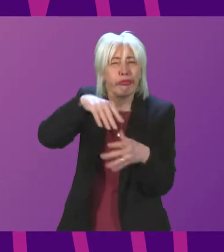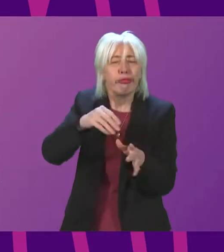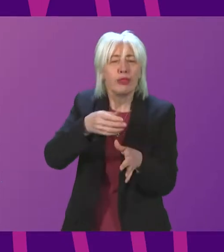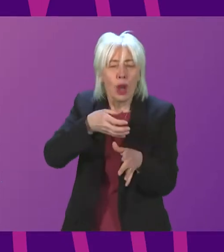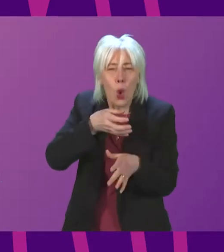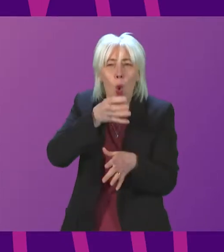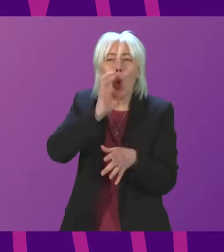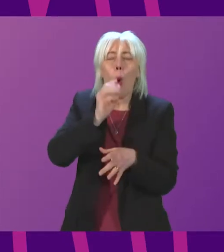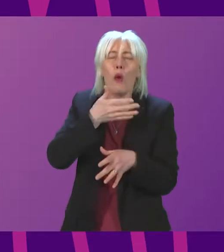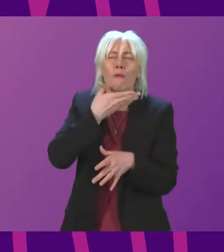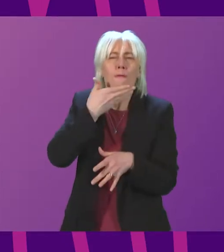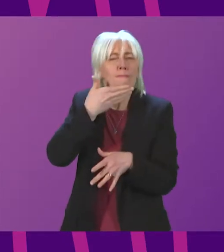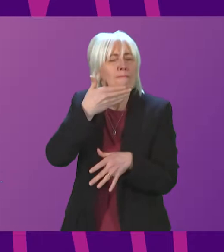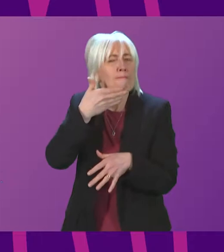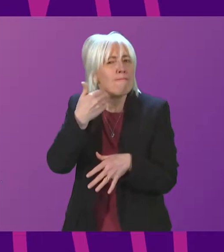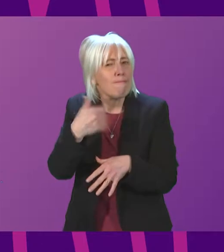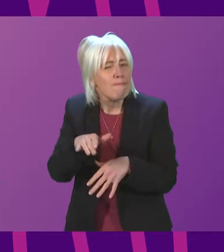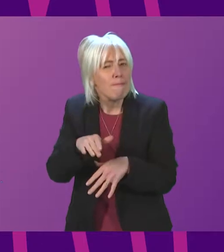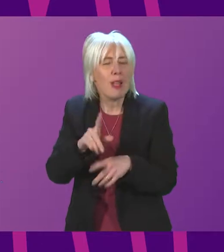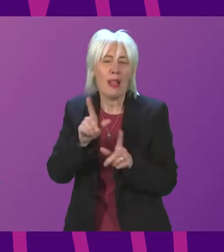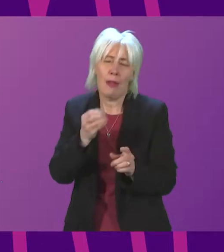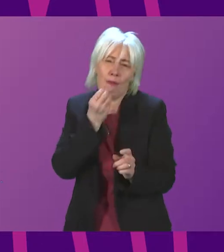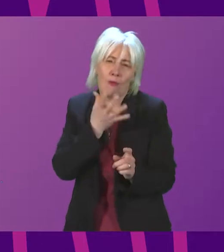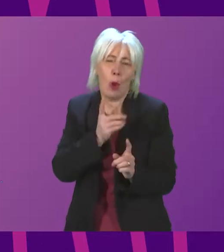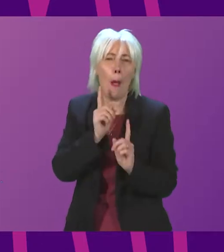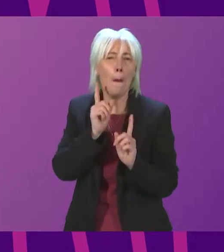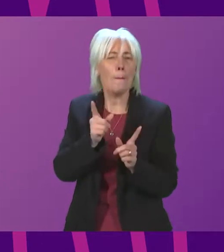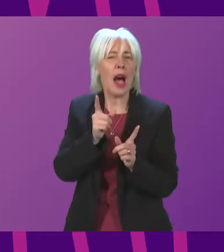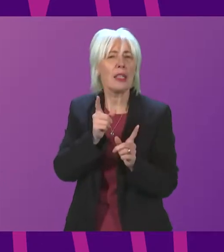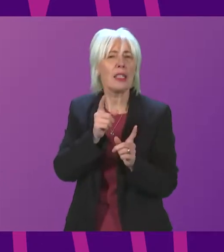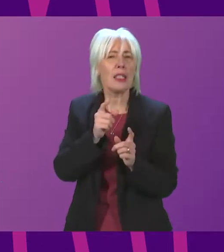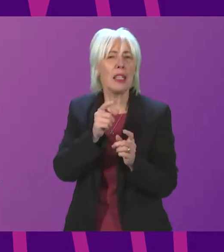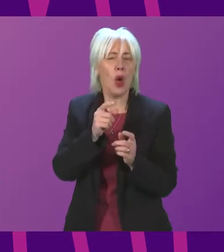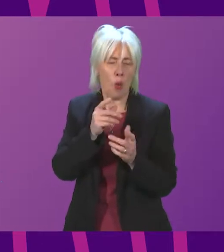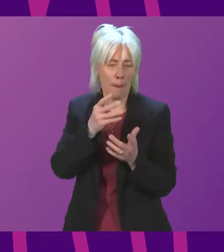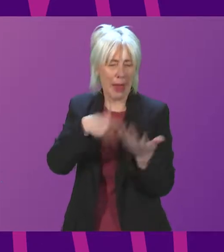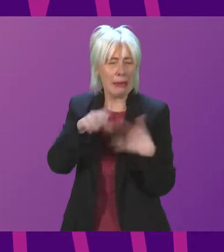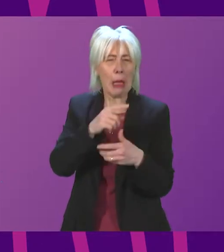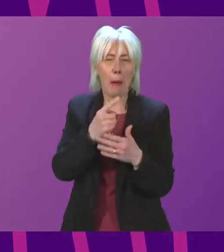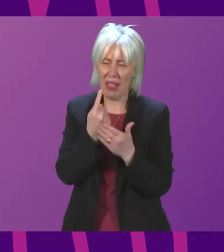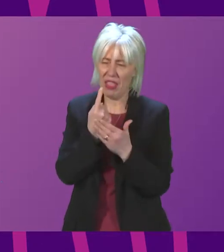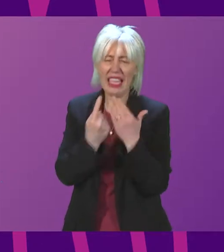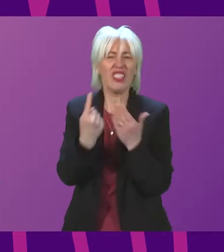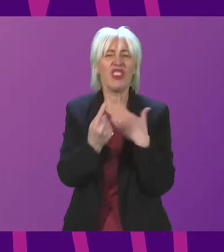great, but the fruits lose their identity and individuality.